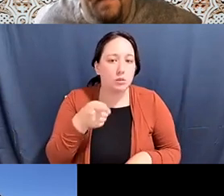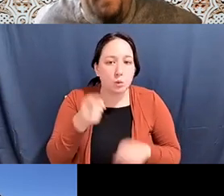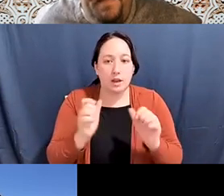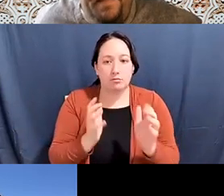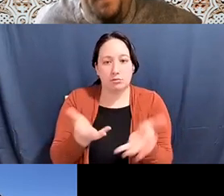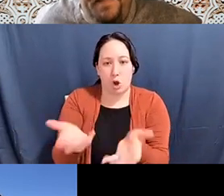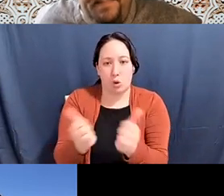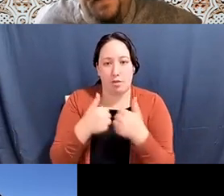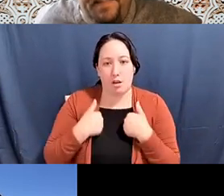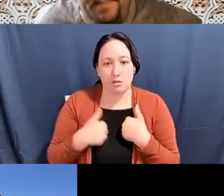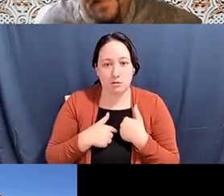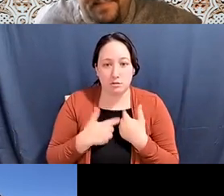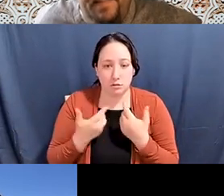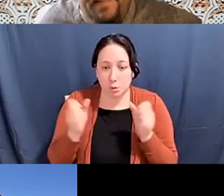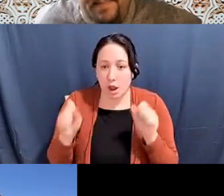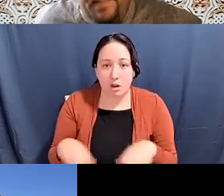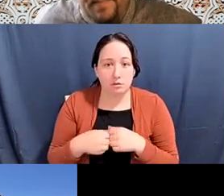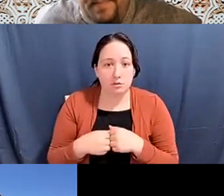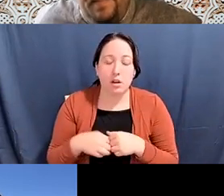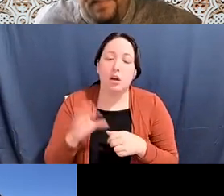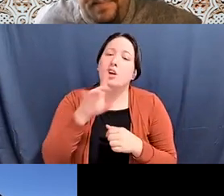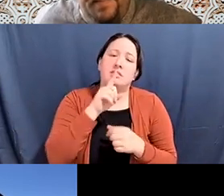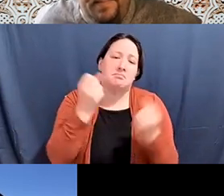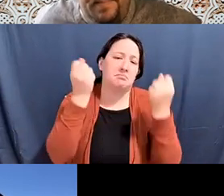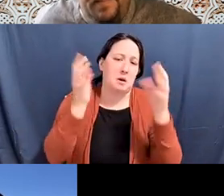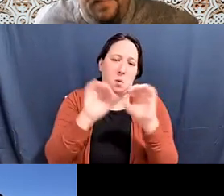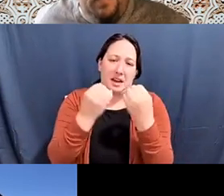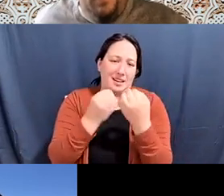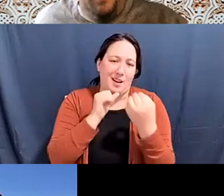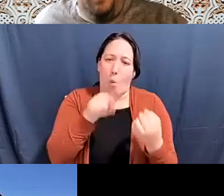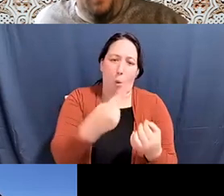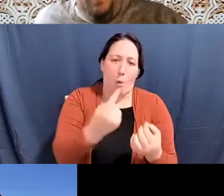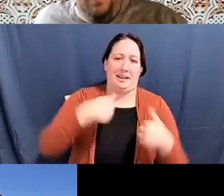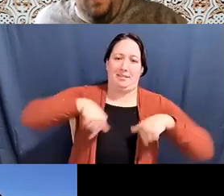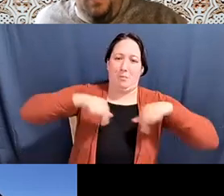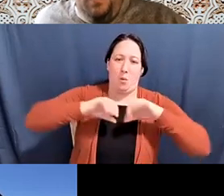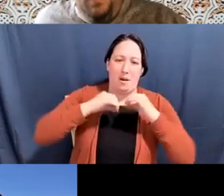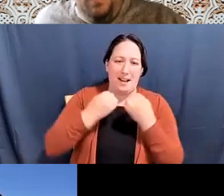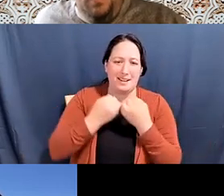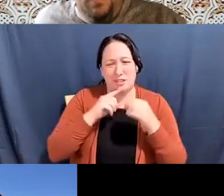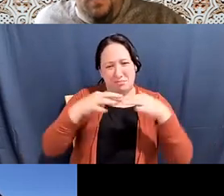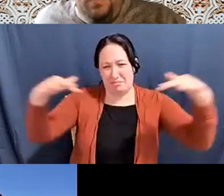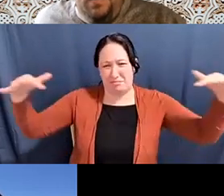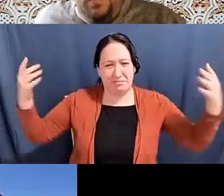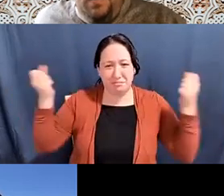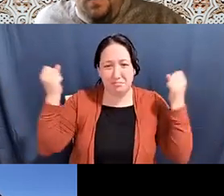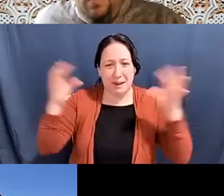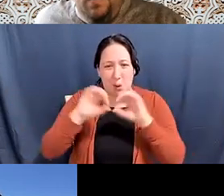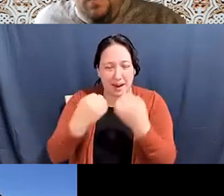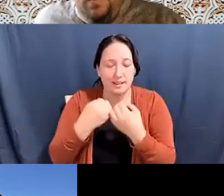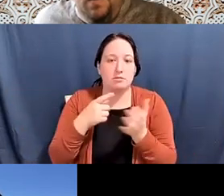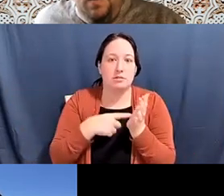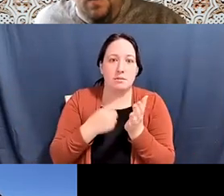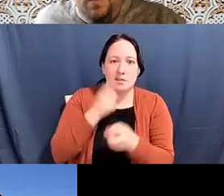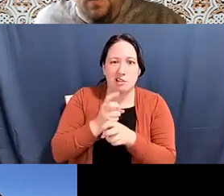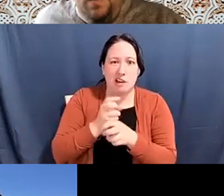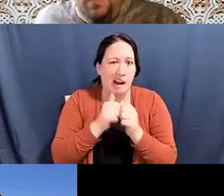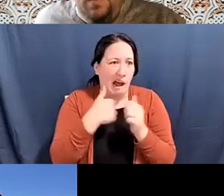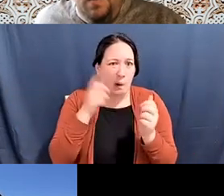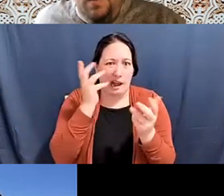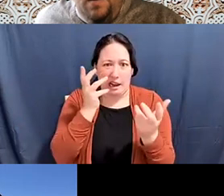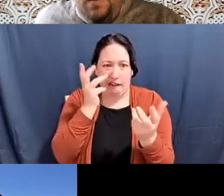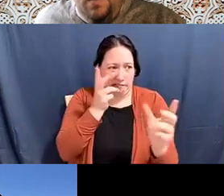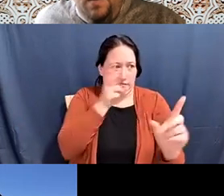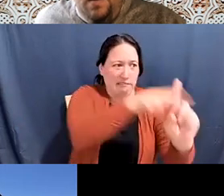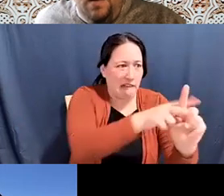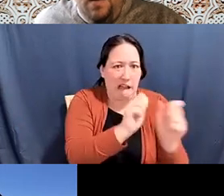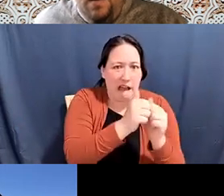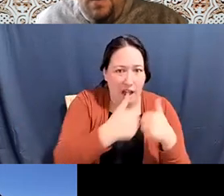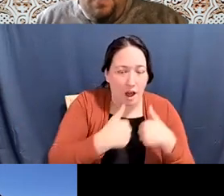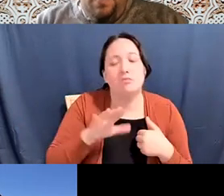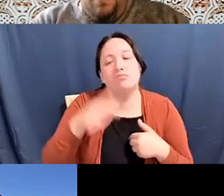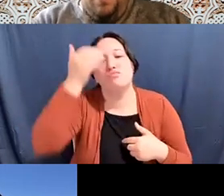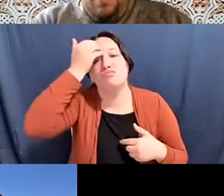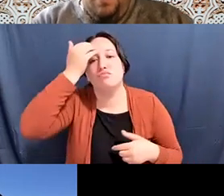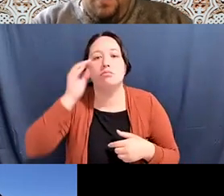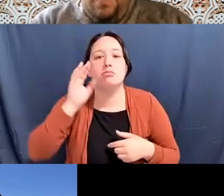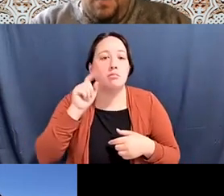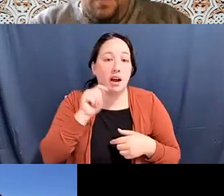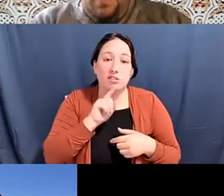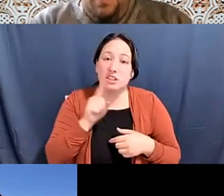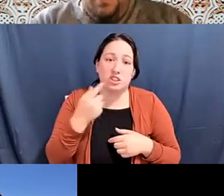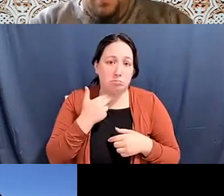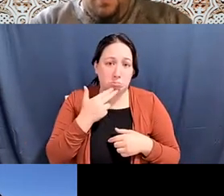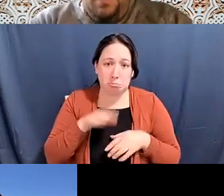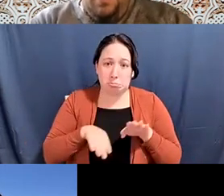Alex Tom he/him: And... and there are a lot of different organizations and I know that's what a lot of people say, and I think sometimes it's hard to know how to plug in, but I would just say like, you know, taking really like baby steps. And also